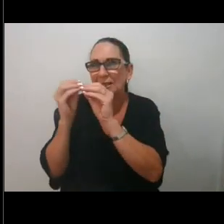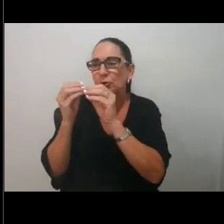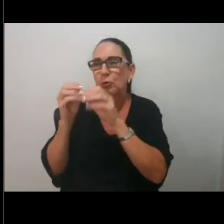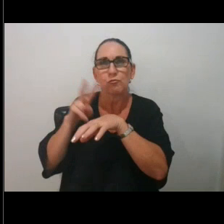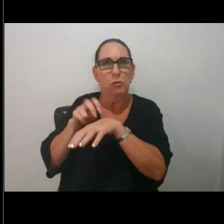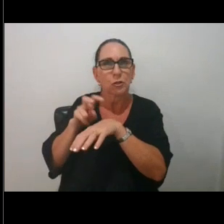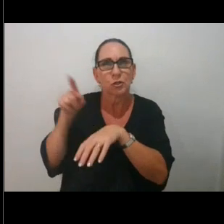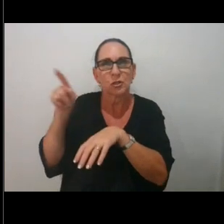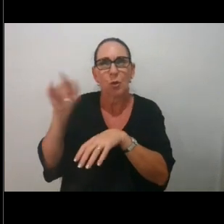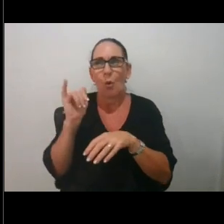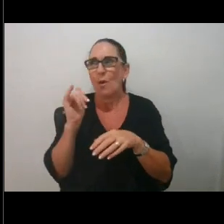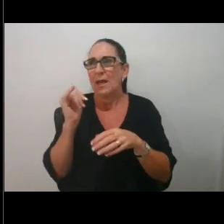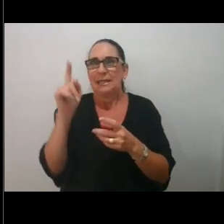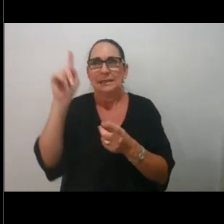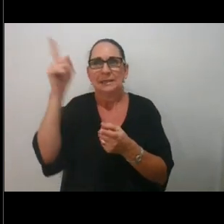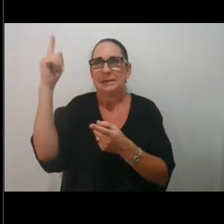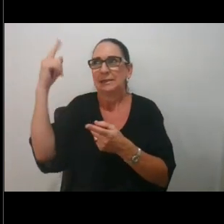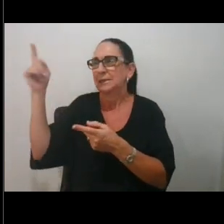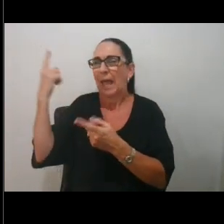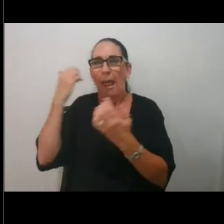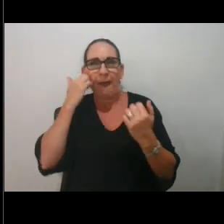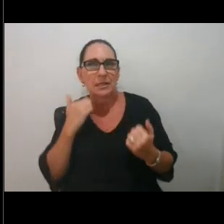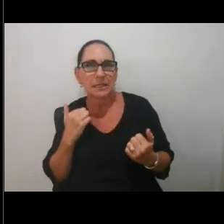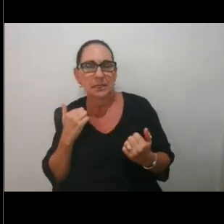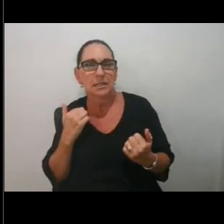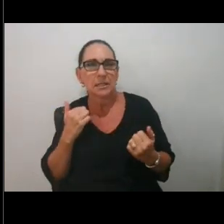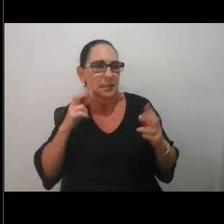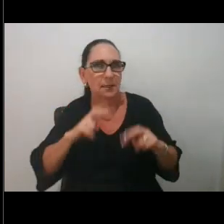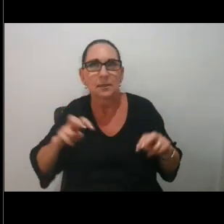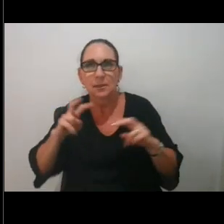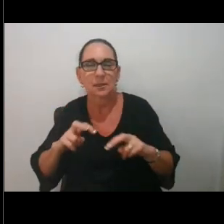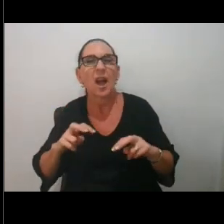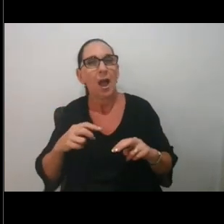those sorts of things and that's where we sort of say well we don't want our clients to worry about